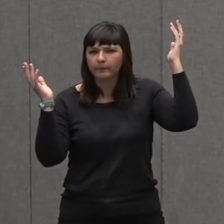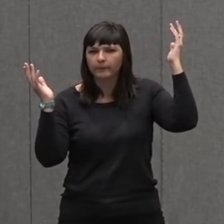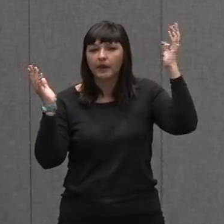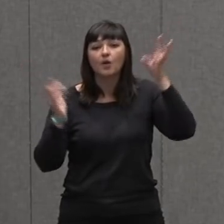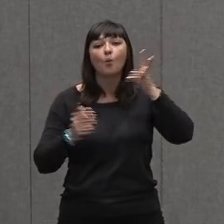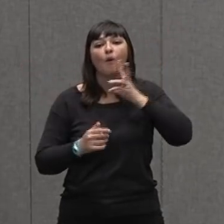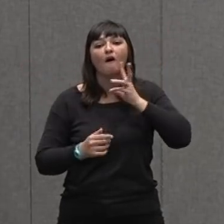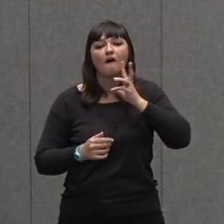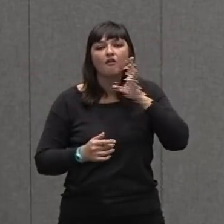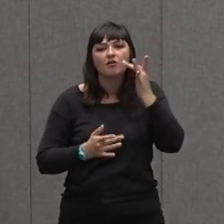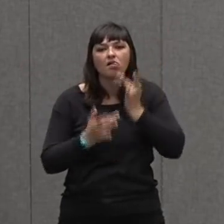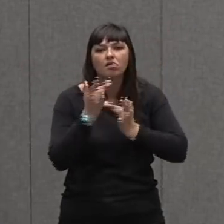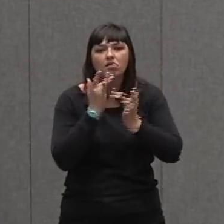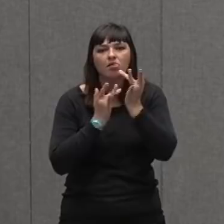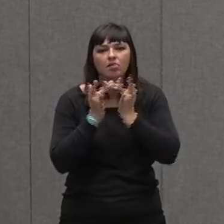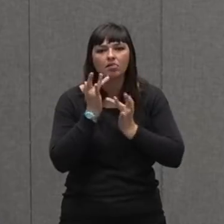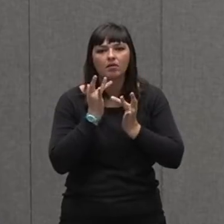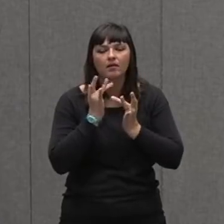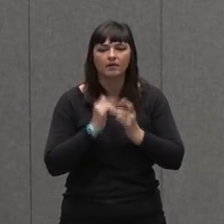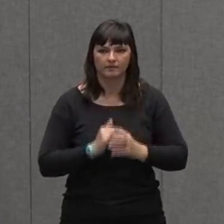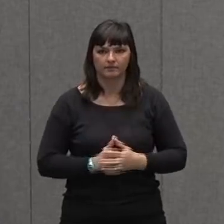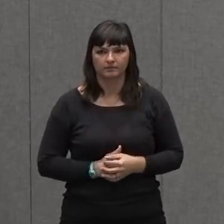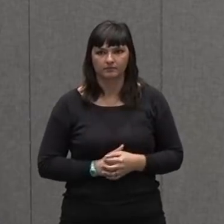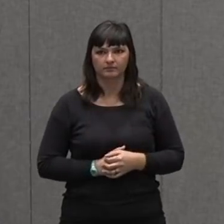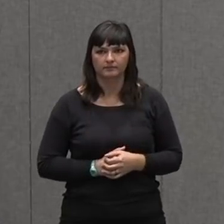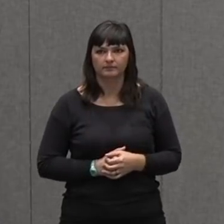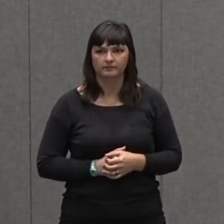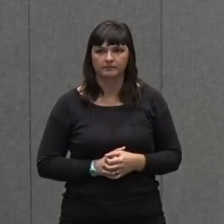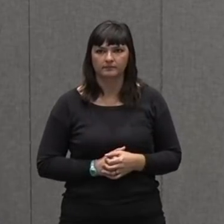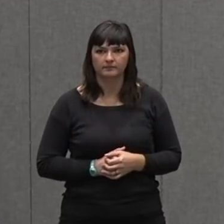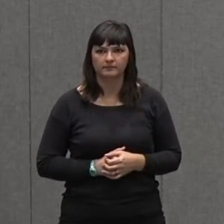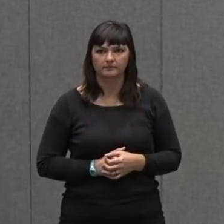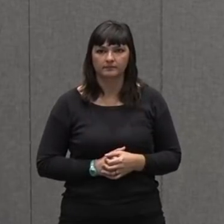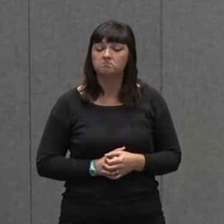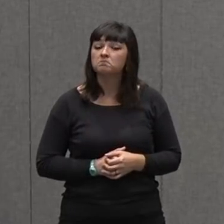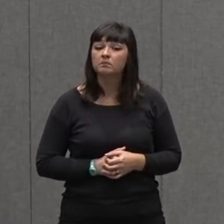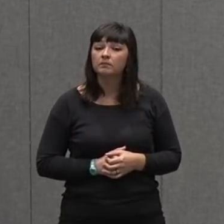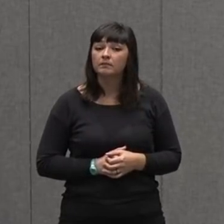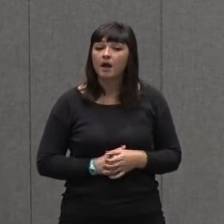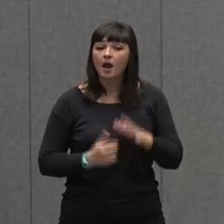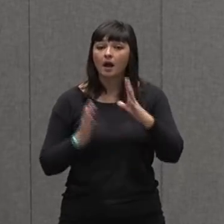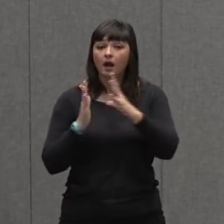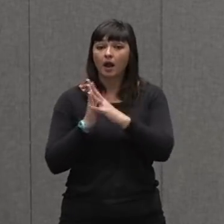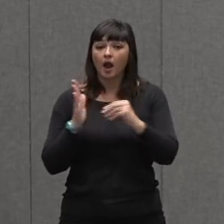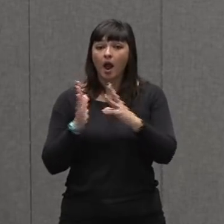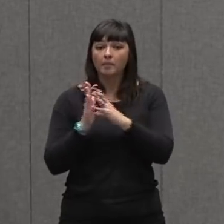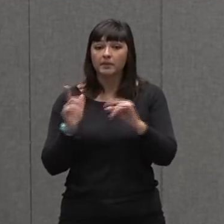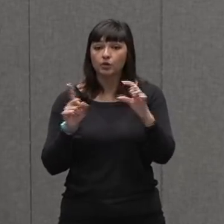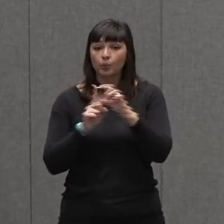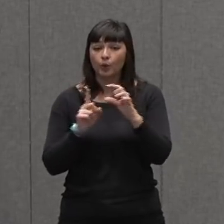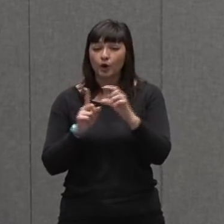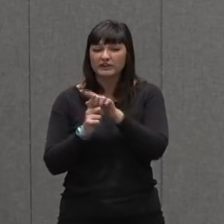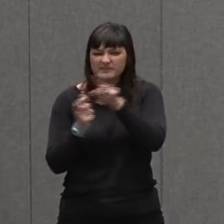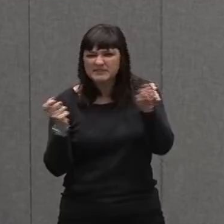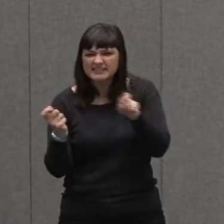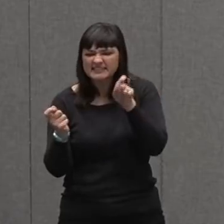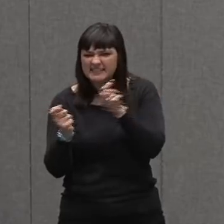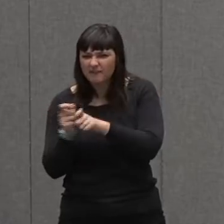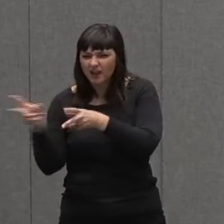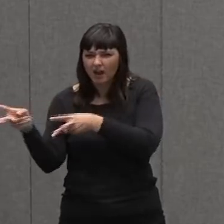And you don't have to write it exactly the same as this. You can put it in your own words as well. So I'm going to write it super fast.